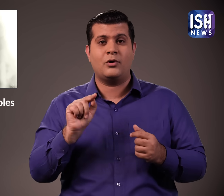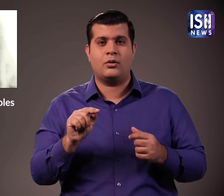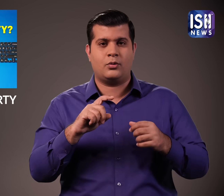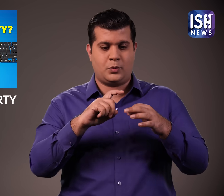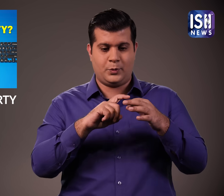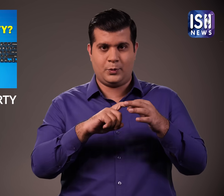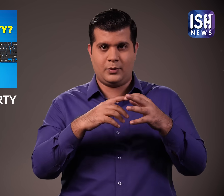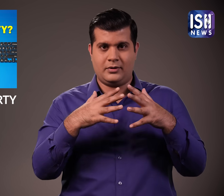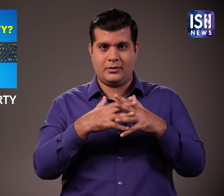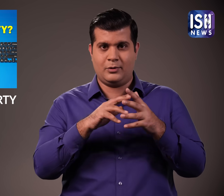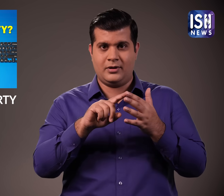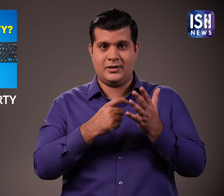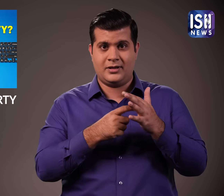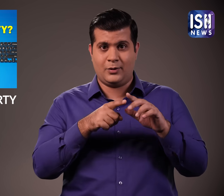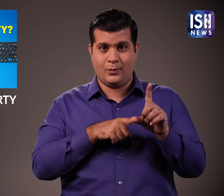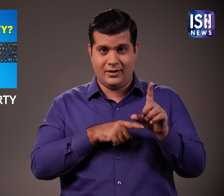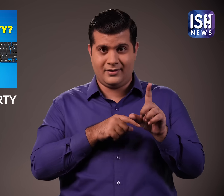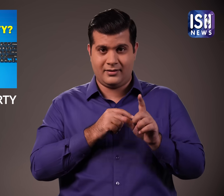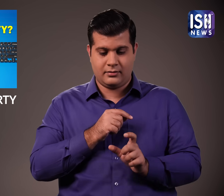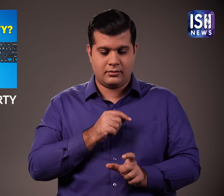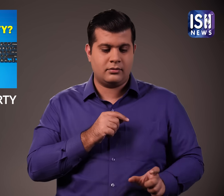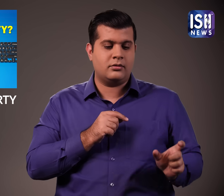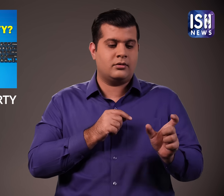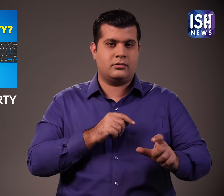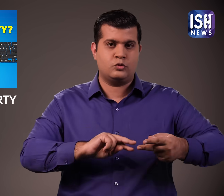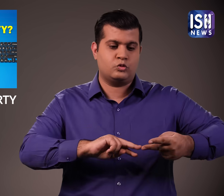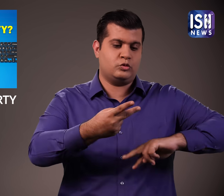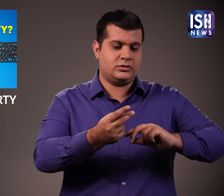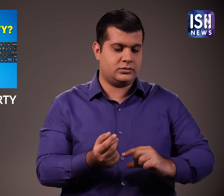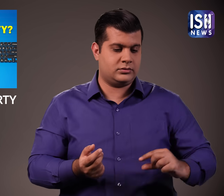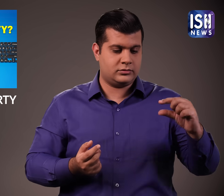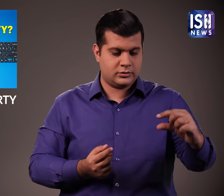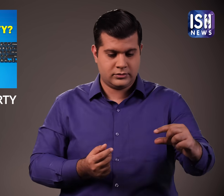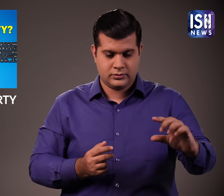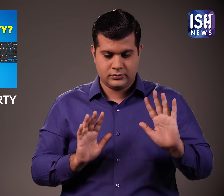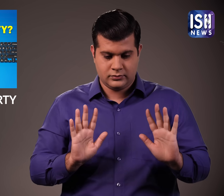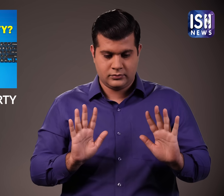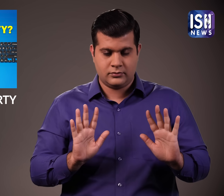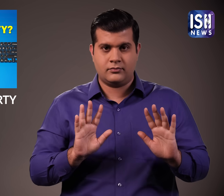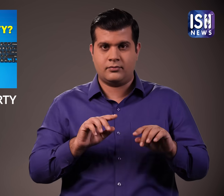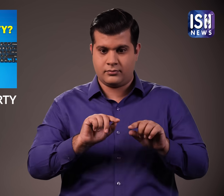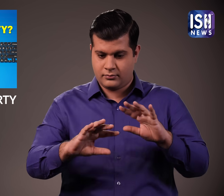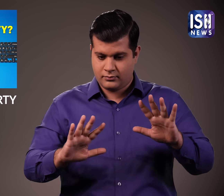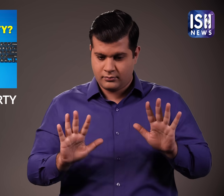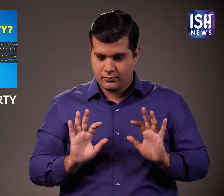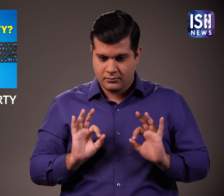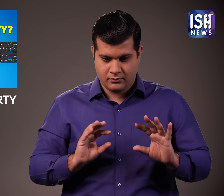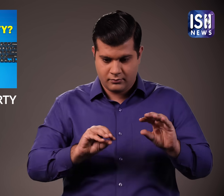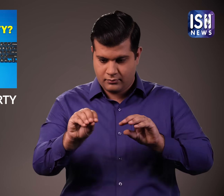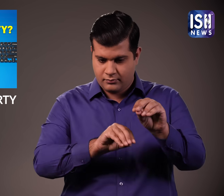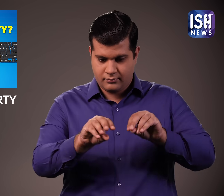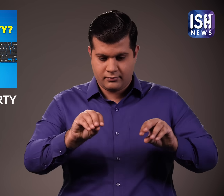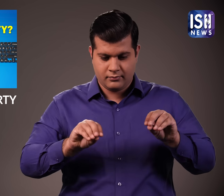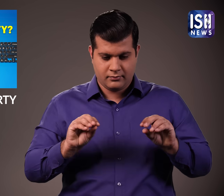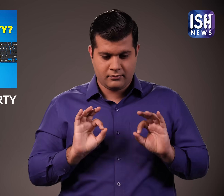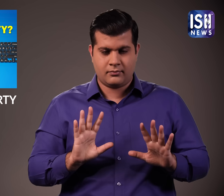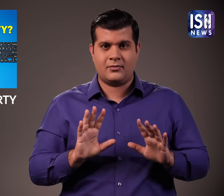Sholes concluded that the best alphabetical layout with the least key-jamming was the QWERTY keyboard.